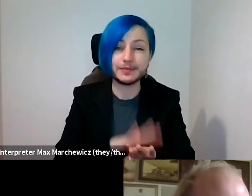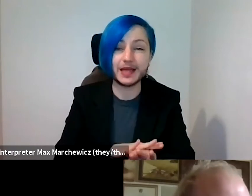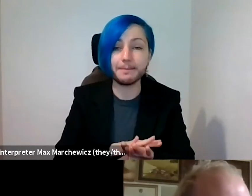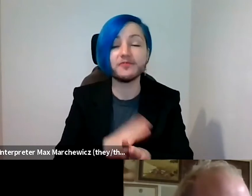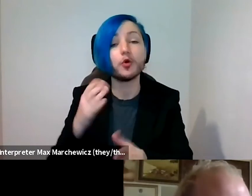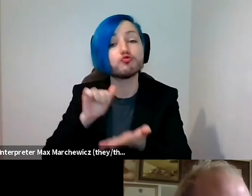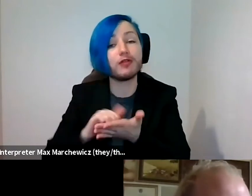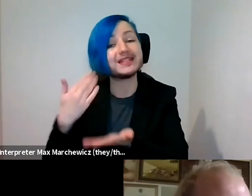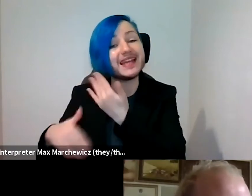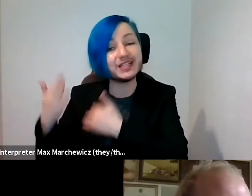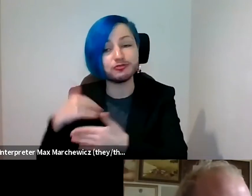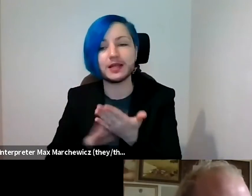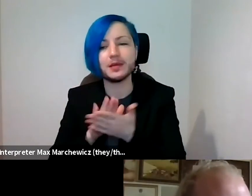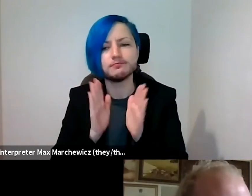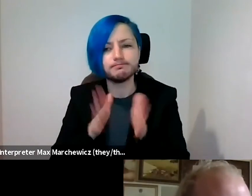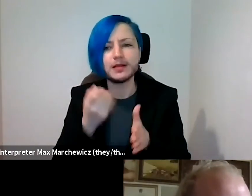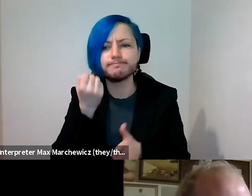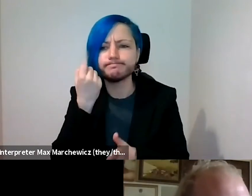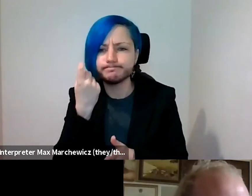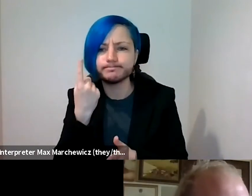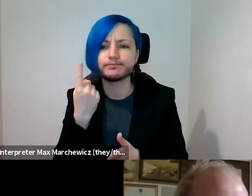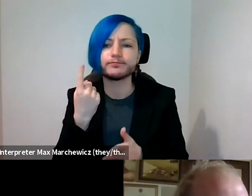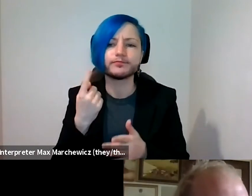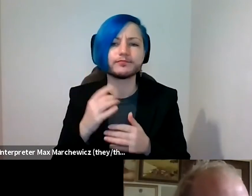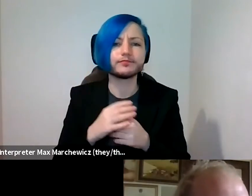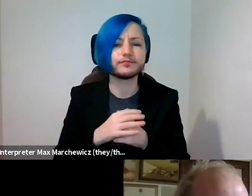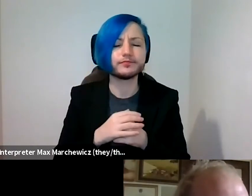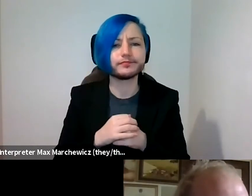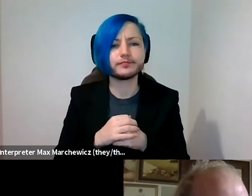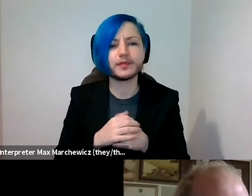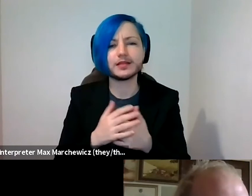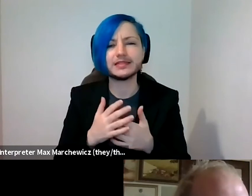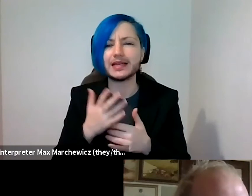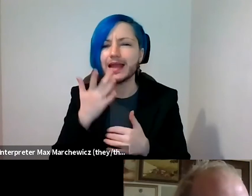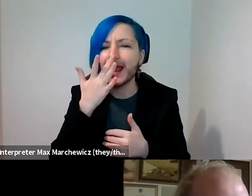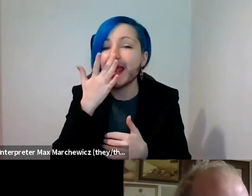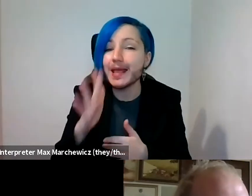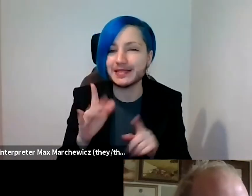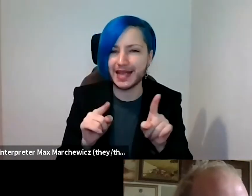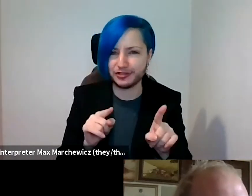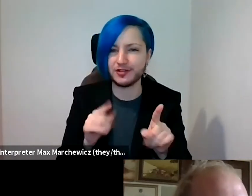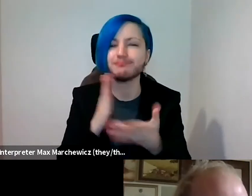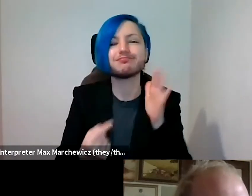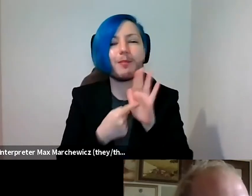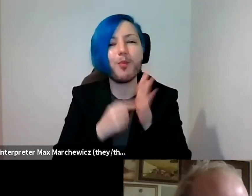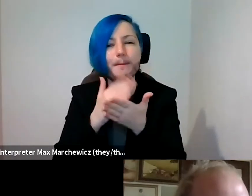we have to understand them in terms of an imitation. I think that's quite important, because when you talk